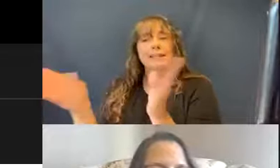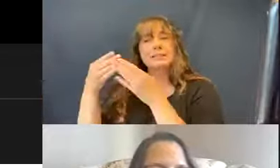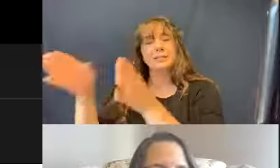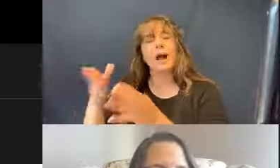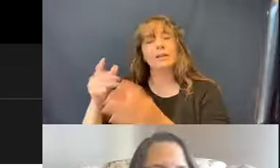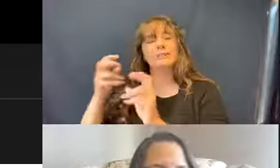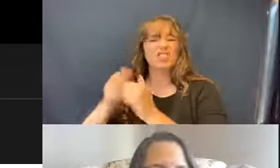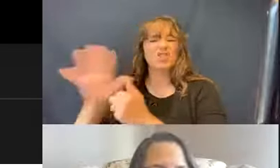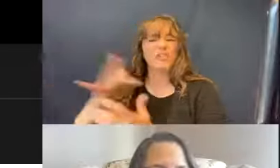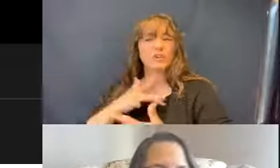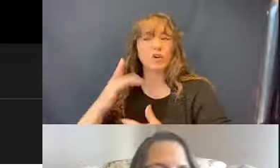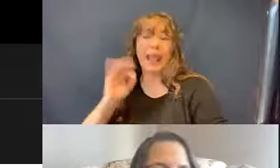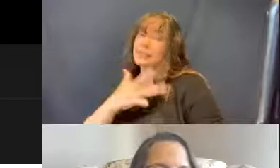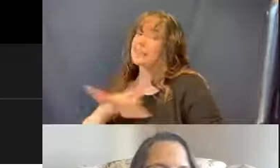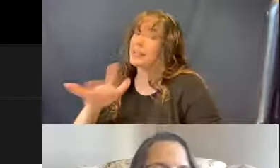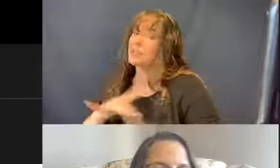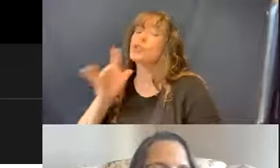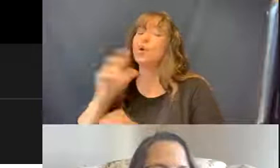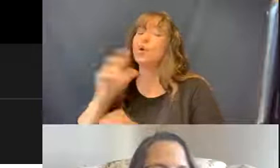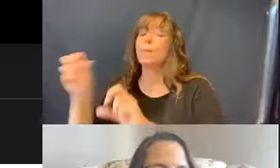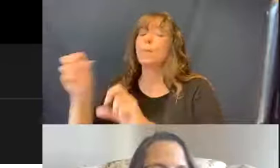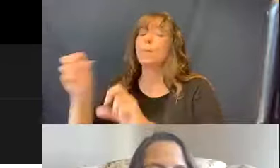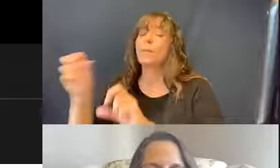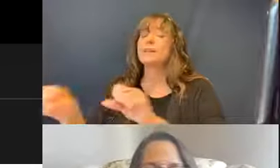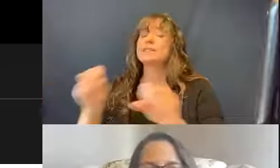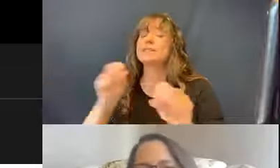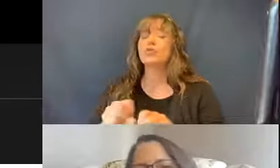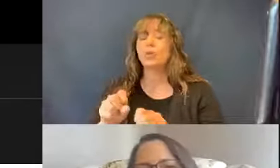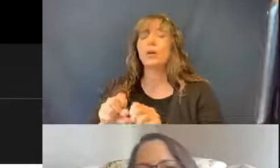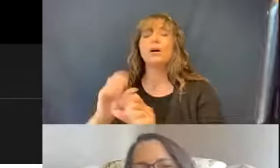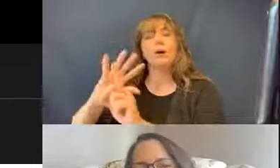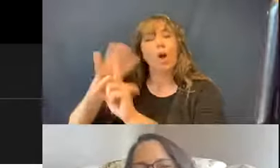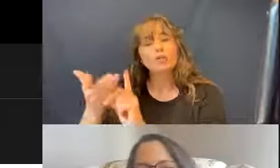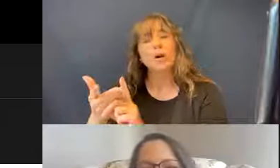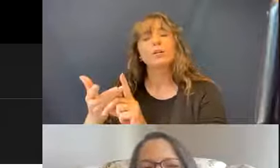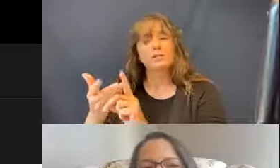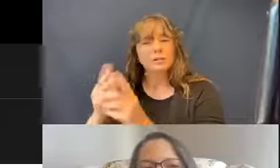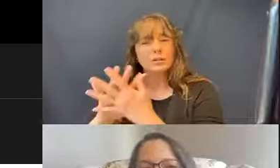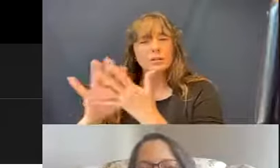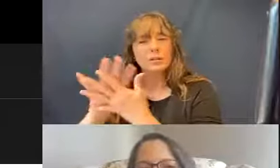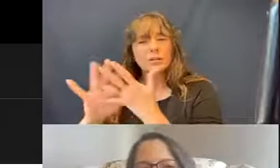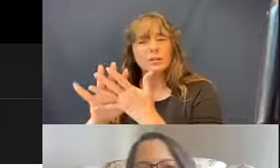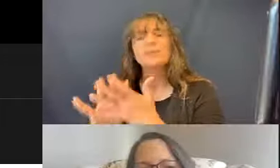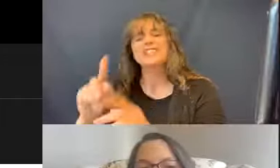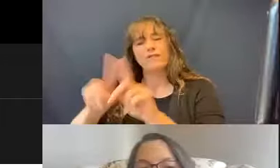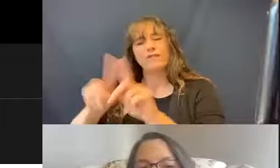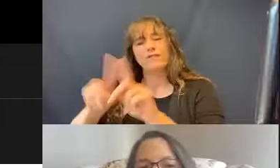sensitivity to potential cultural differences. That leaves a lot of opening on how you're